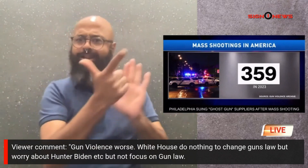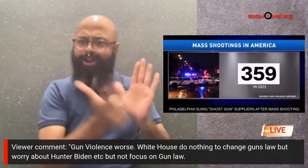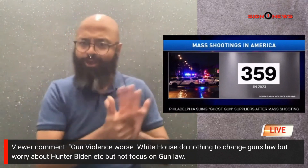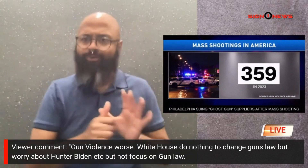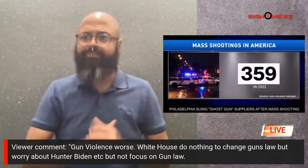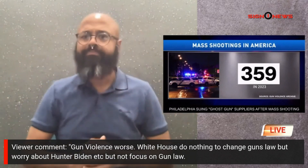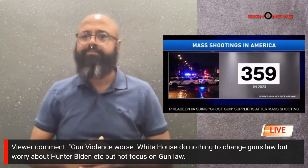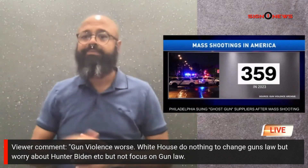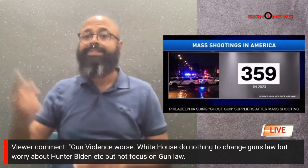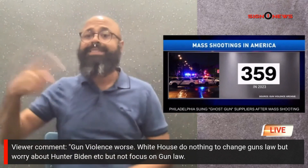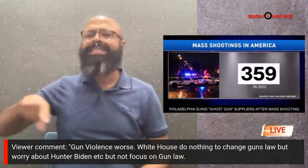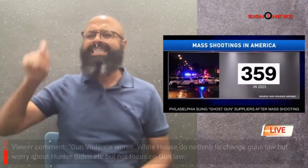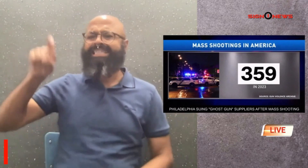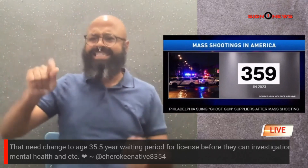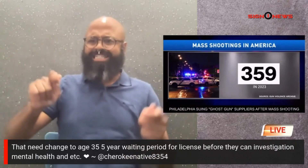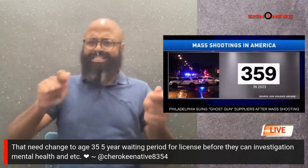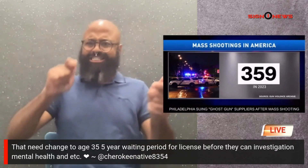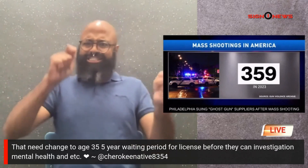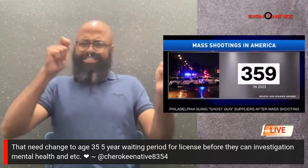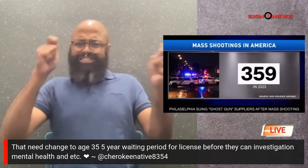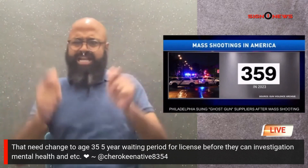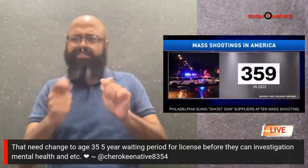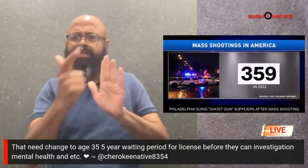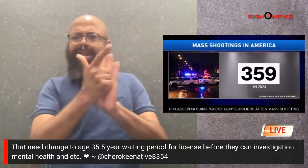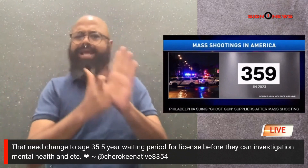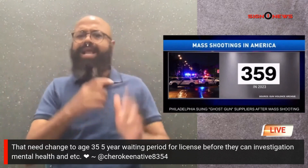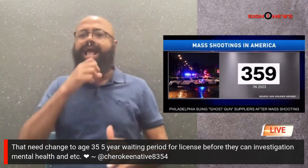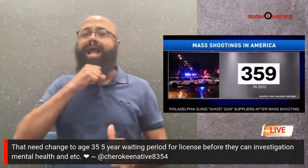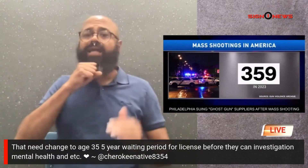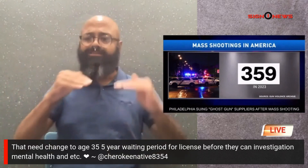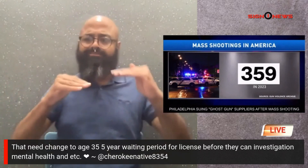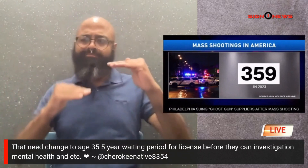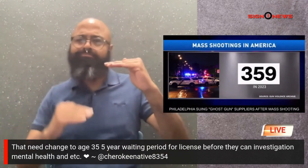They need to change the legal age to 35 years old